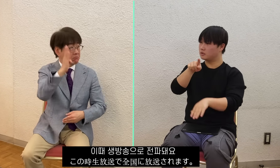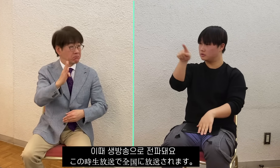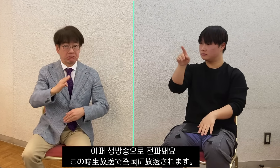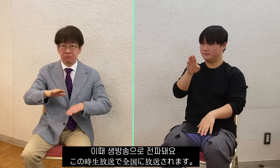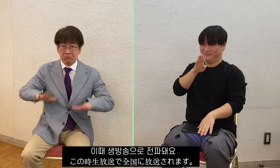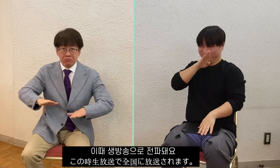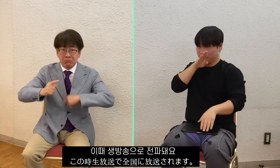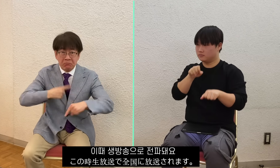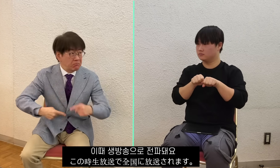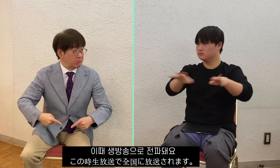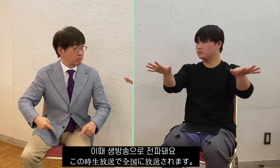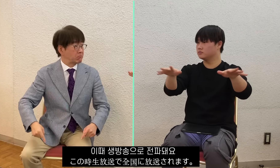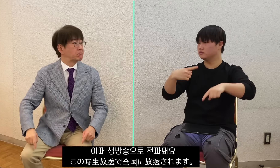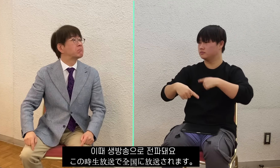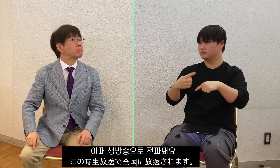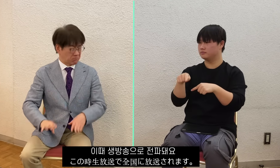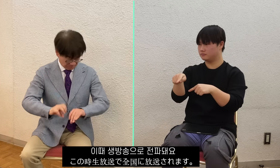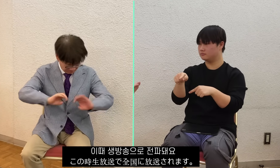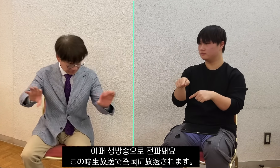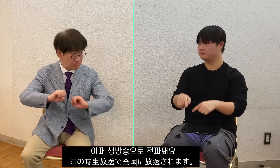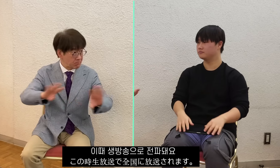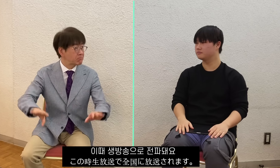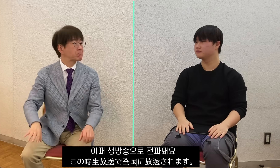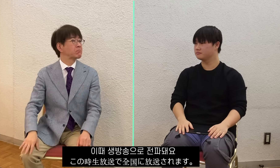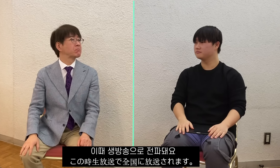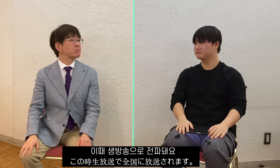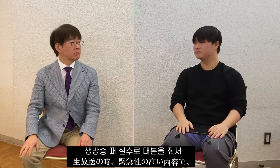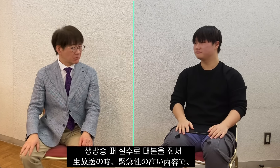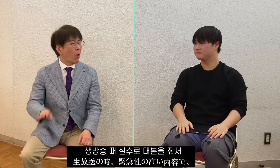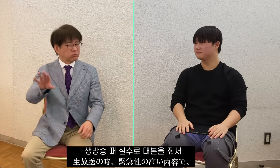and it is broadcast live during this time.